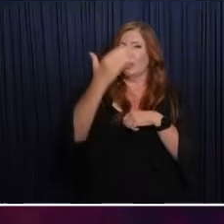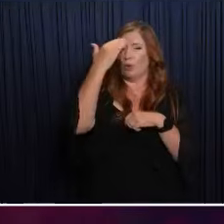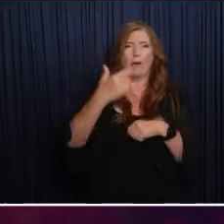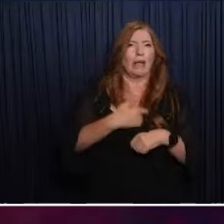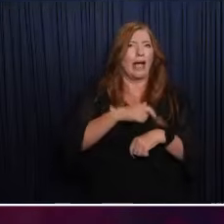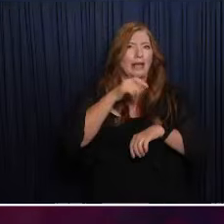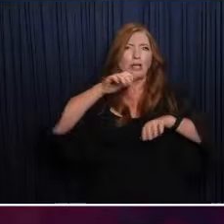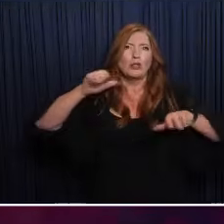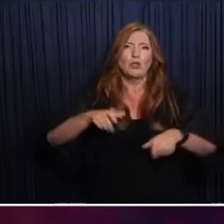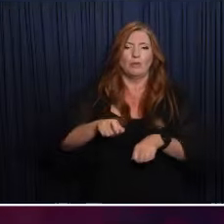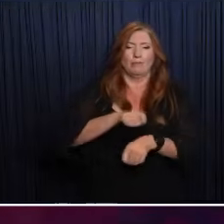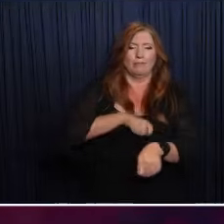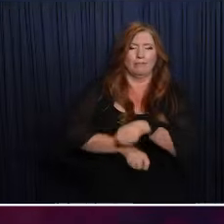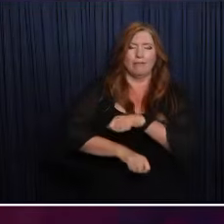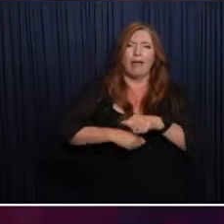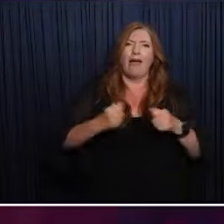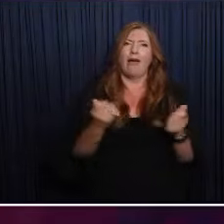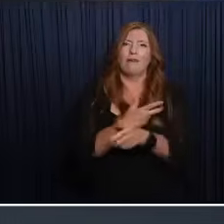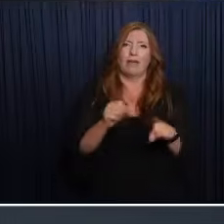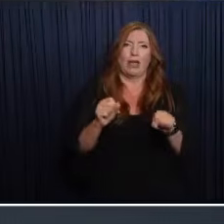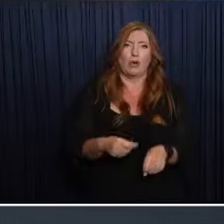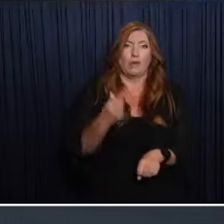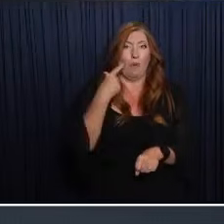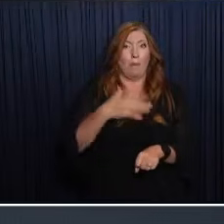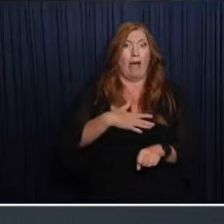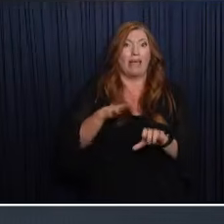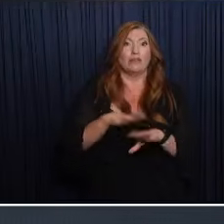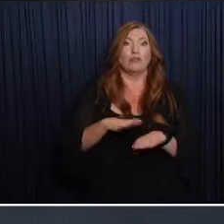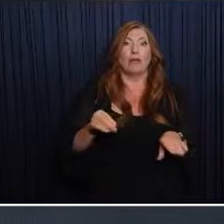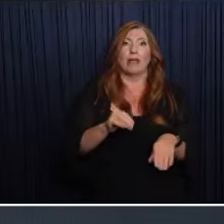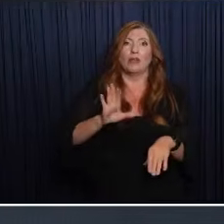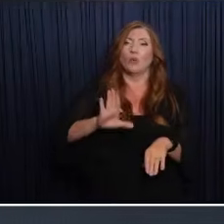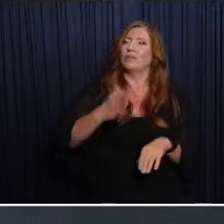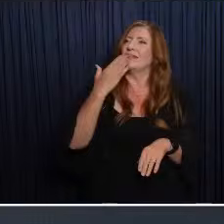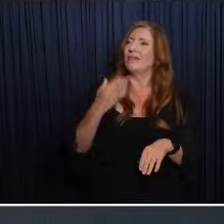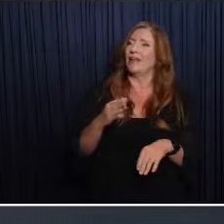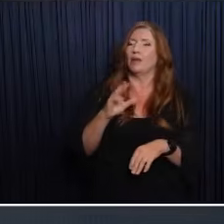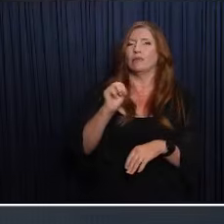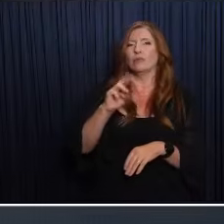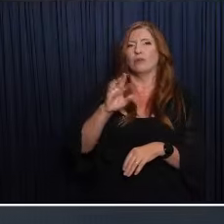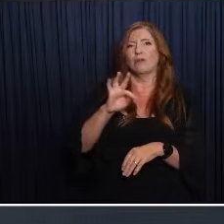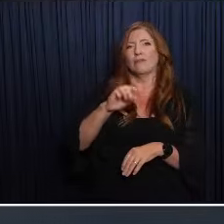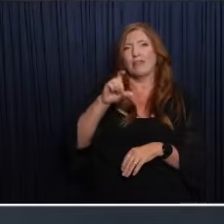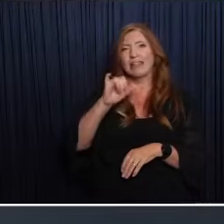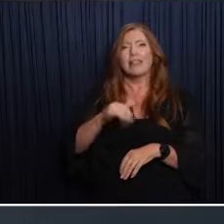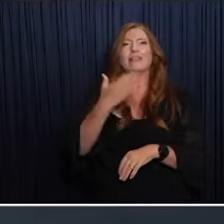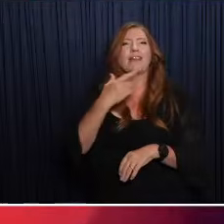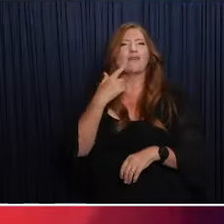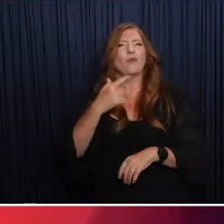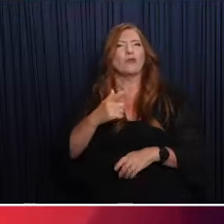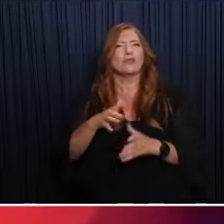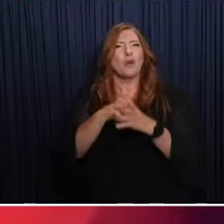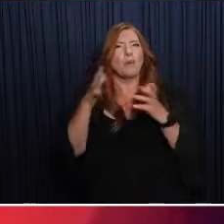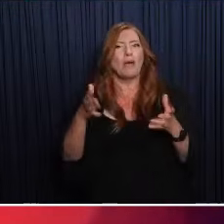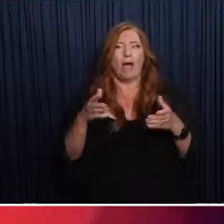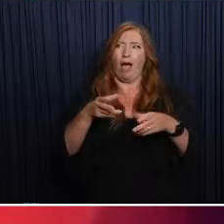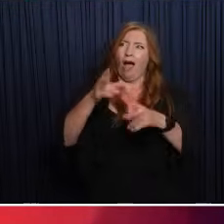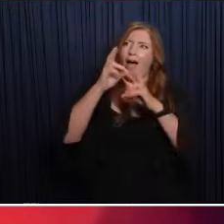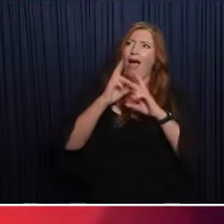FAMILIES. THAT IS IT MR. TROBOUGH. I REFUSE TO LEAVE THIS